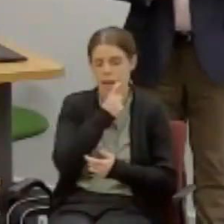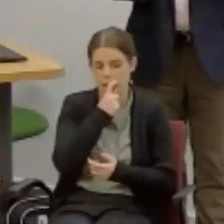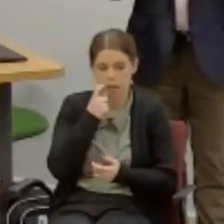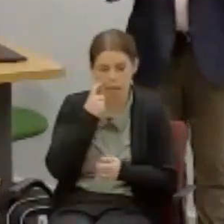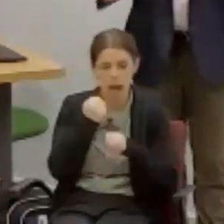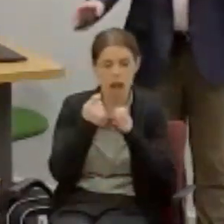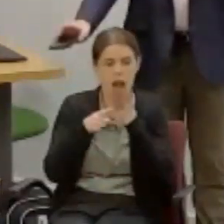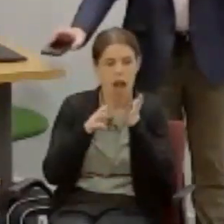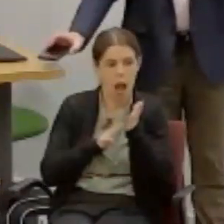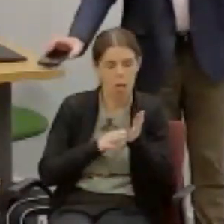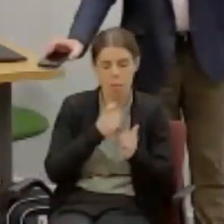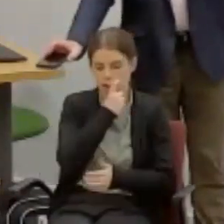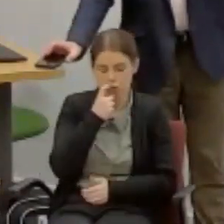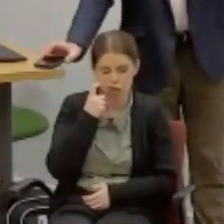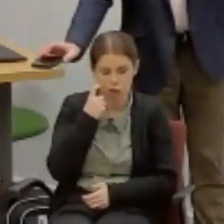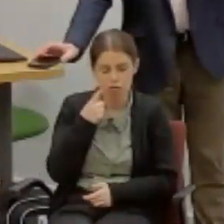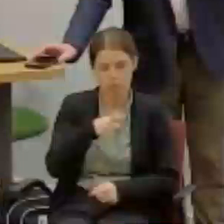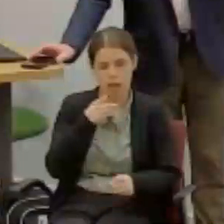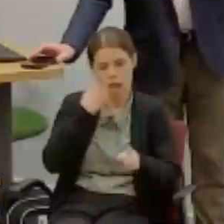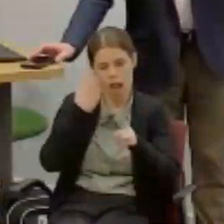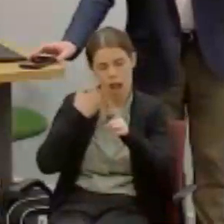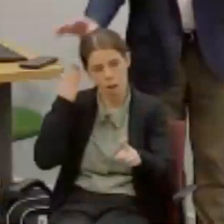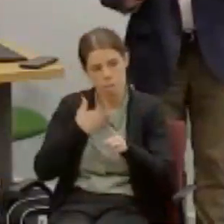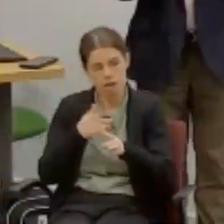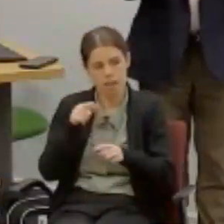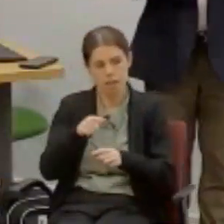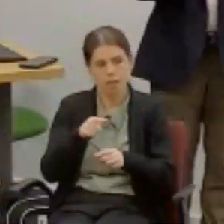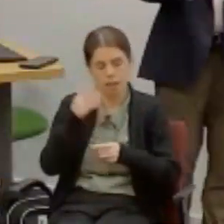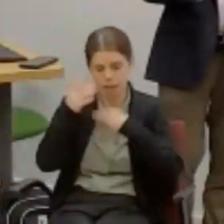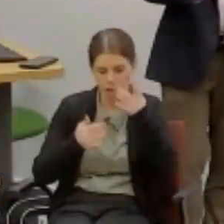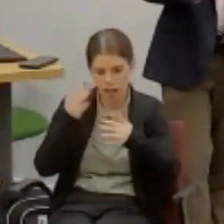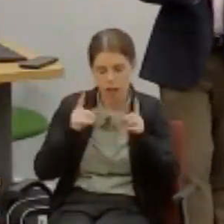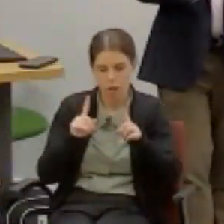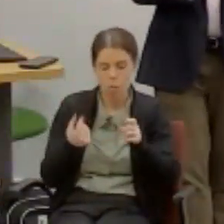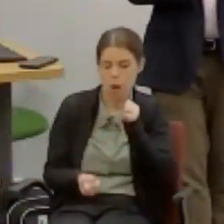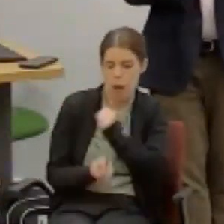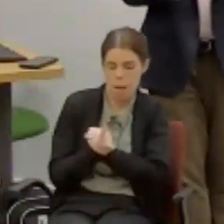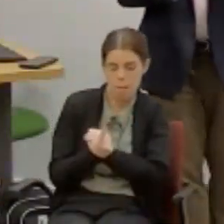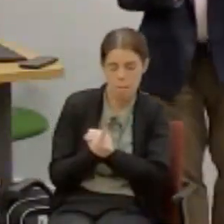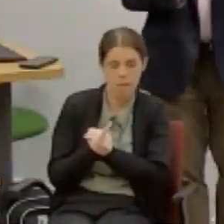count up that impacts in players and make a proper measure of what's happening in game